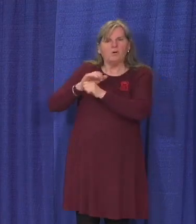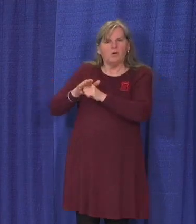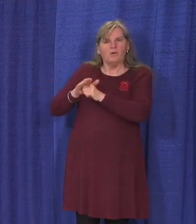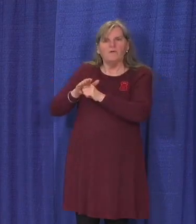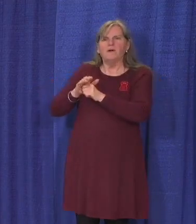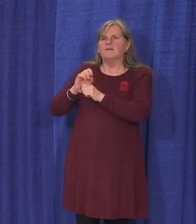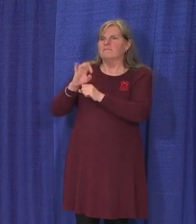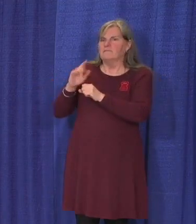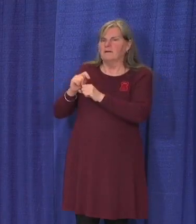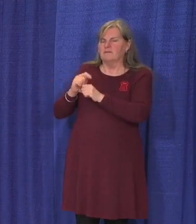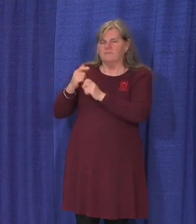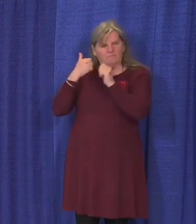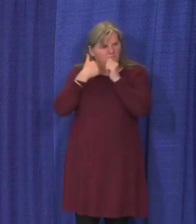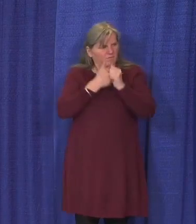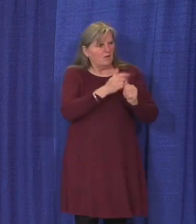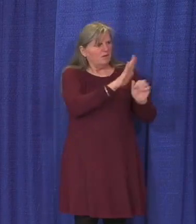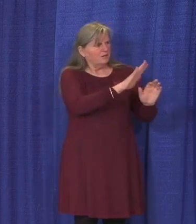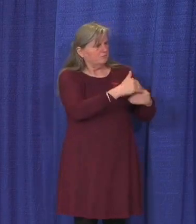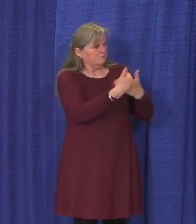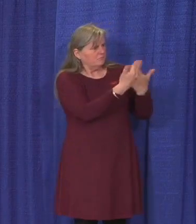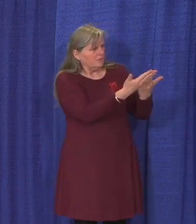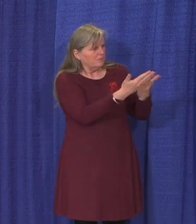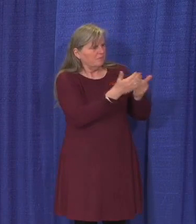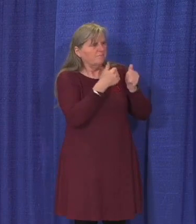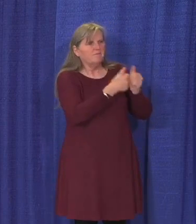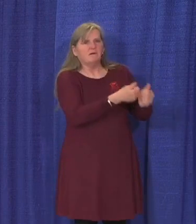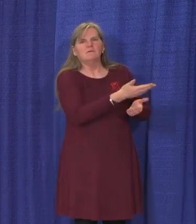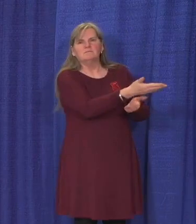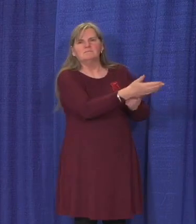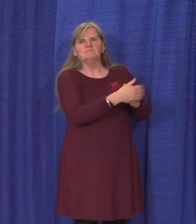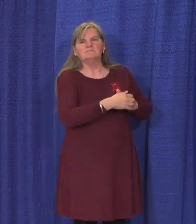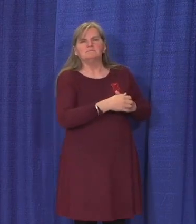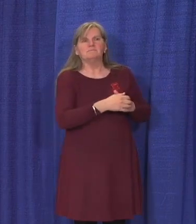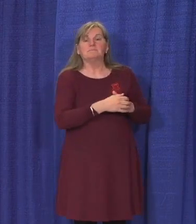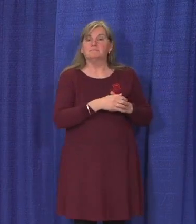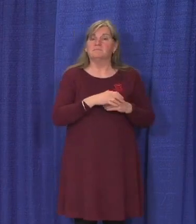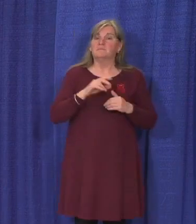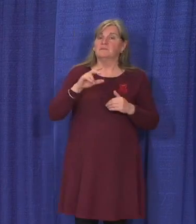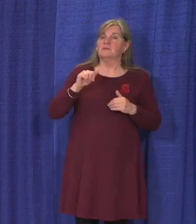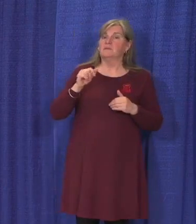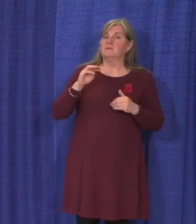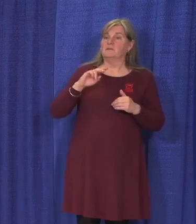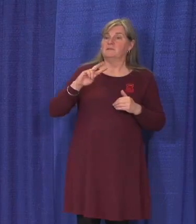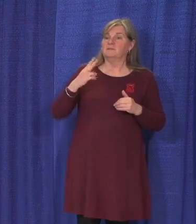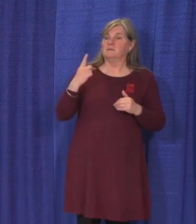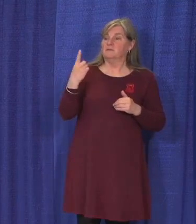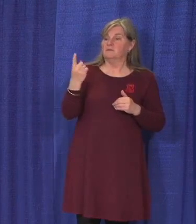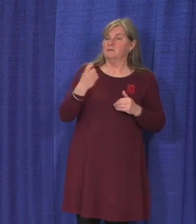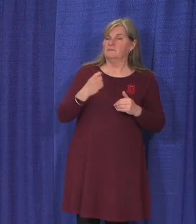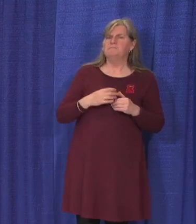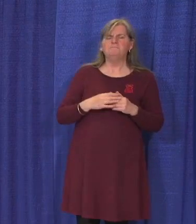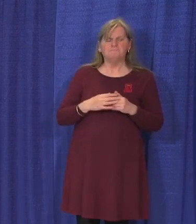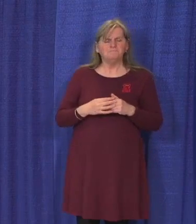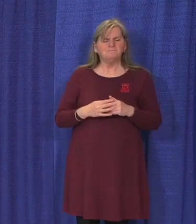other jurisdictions. Whether it's bubbling or schools or lifting restrictions